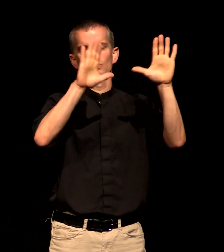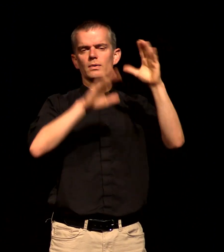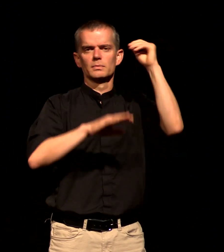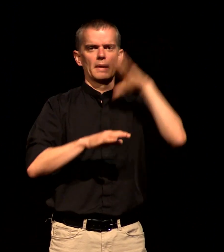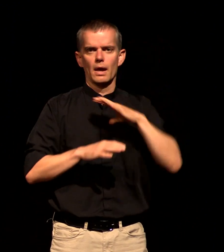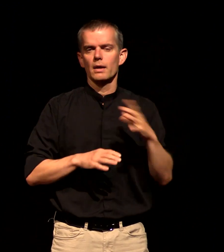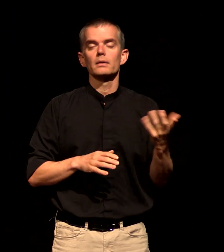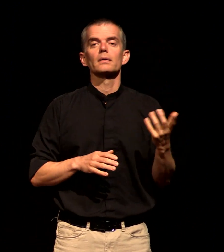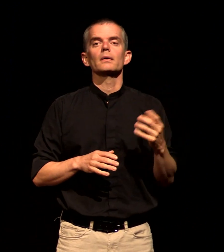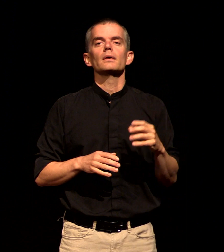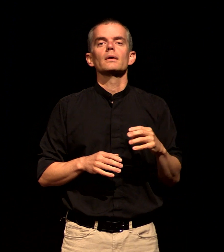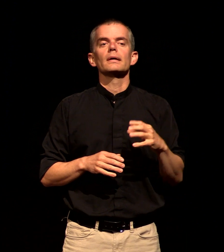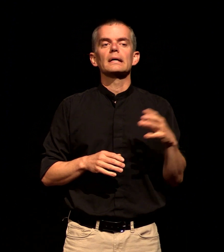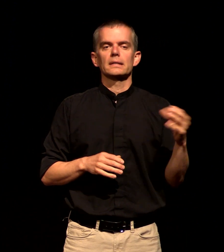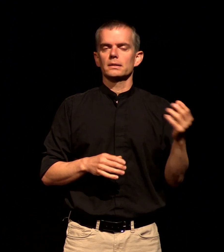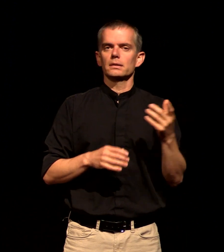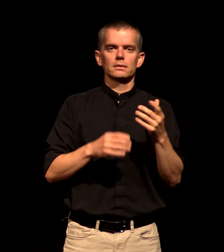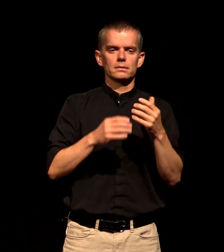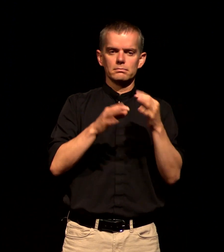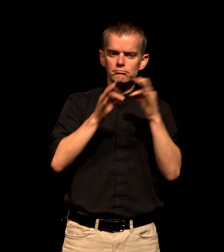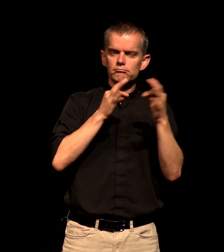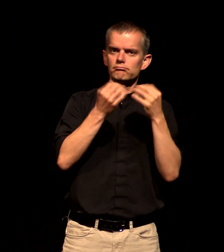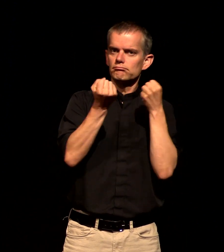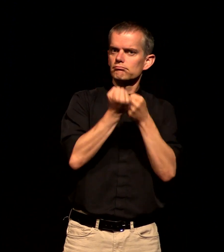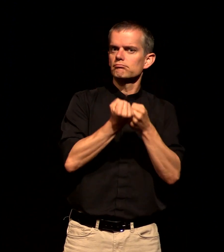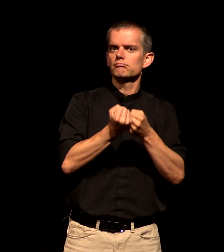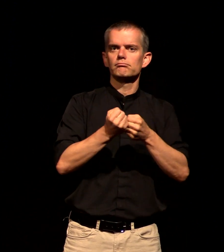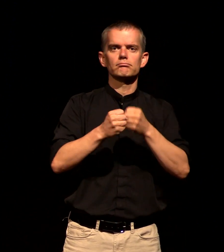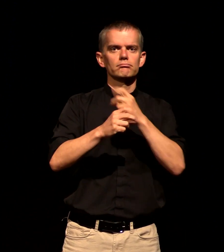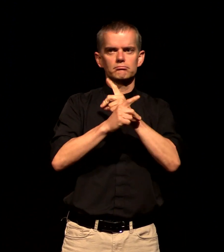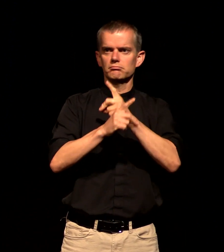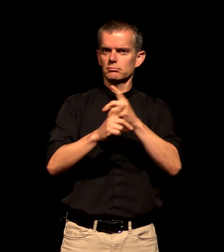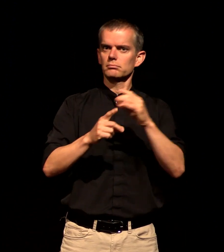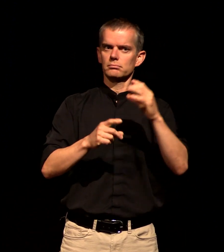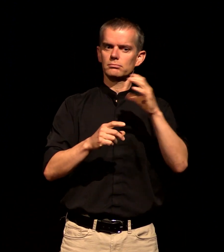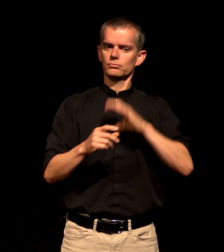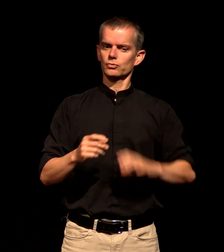and a man who defended the legitimacy of Christianity. He